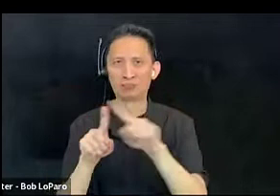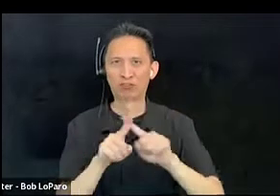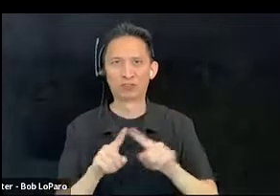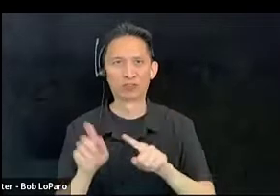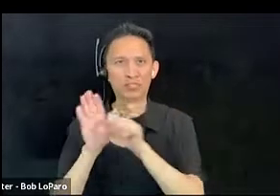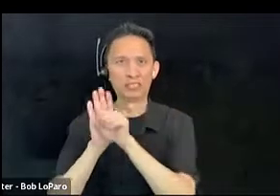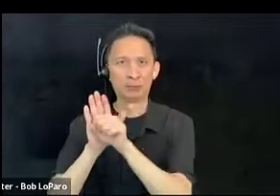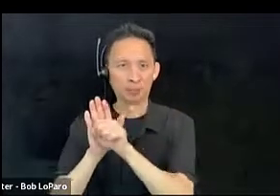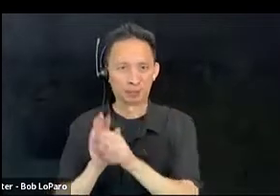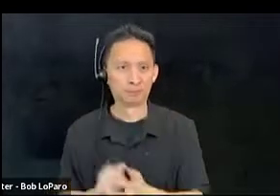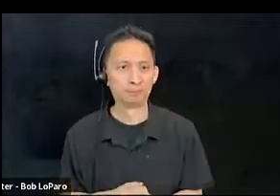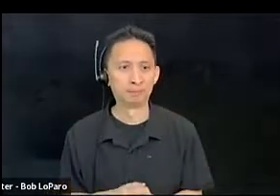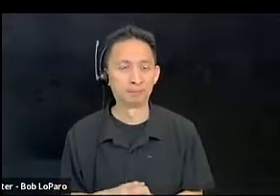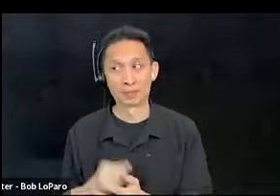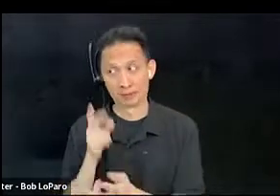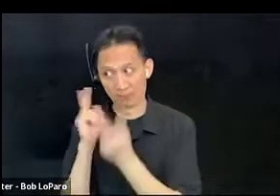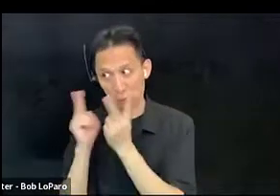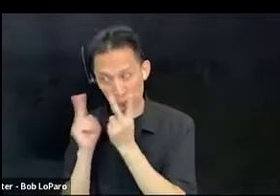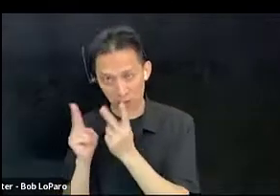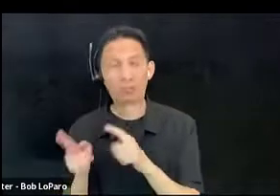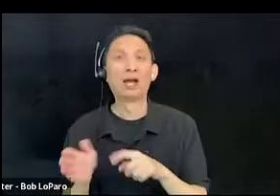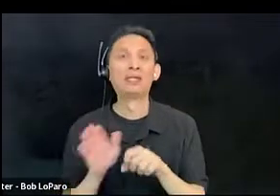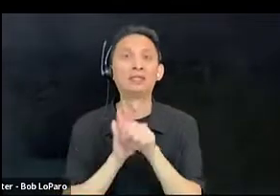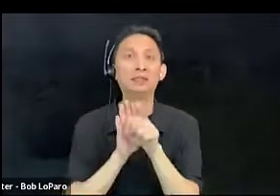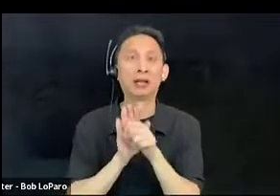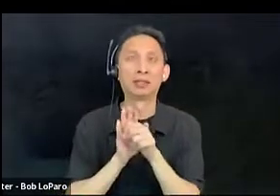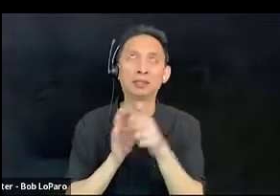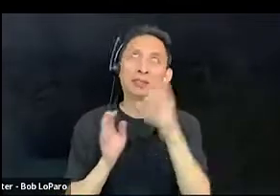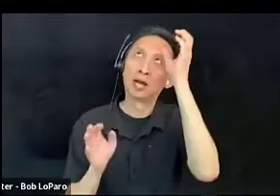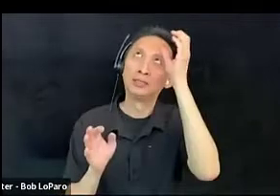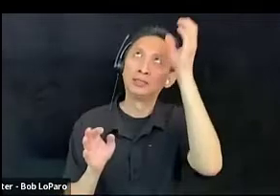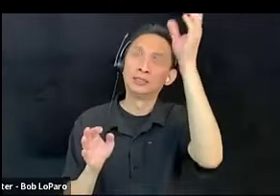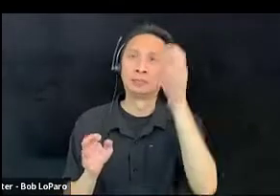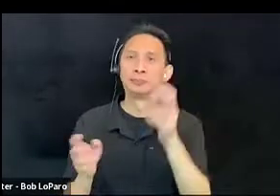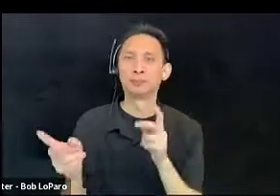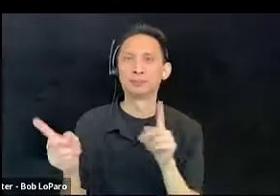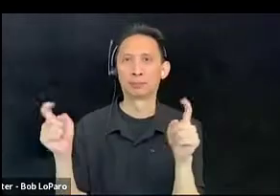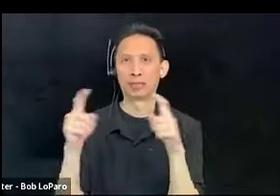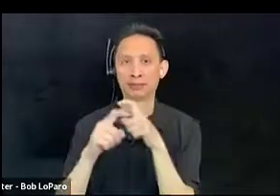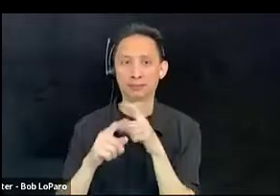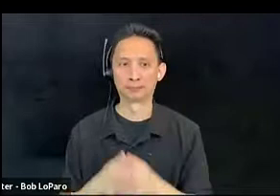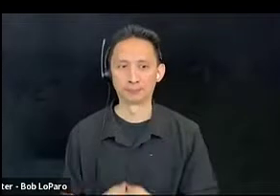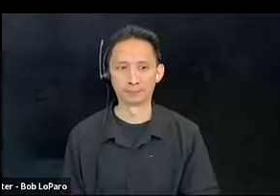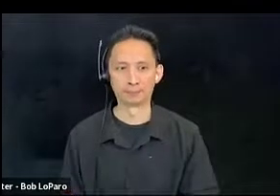visual complexity and the symbolic or conceptual complexity, and whatever adaptations you're making,